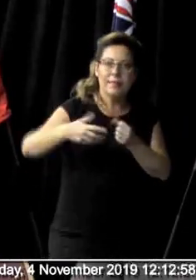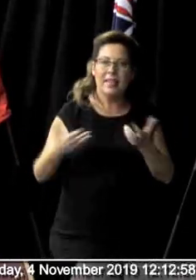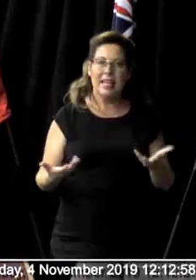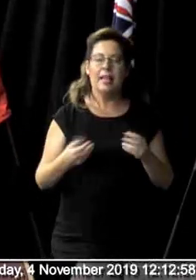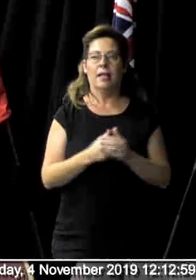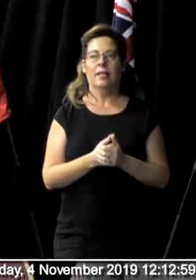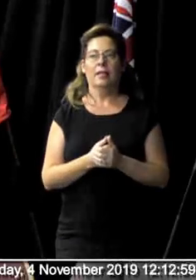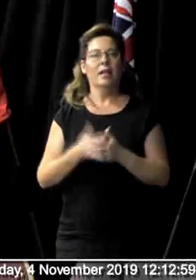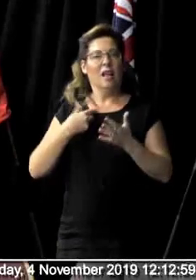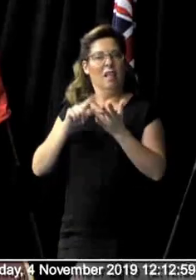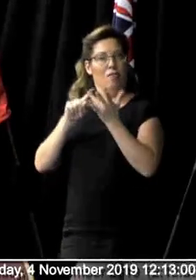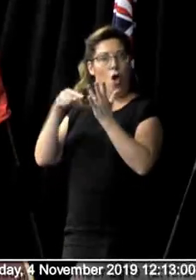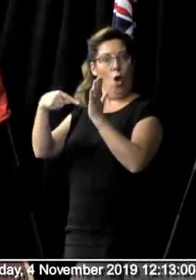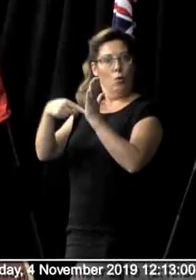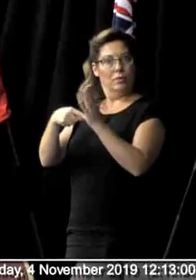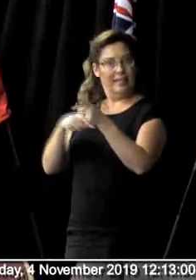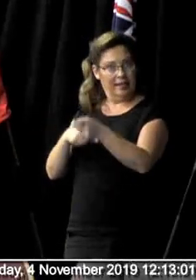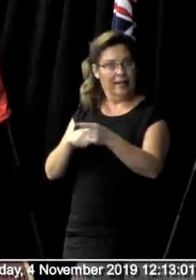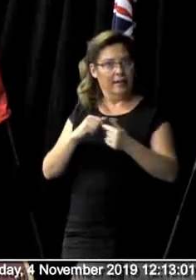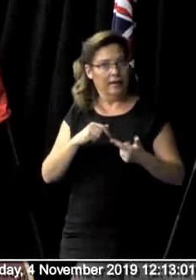Our occupational – or her occupational therapist.